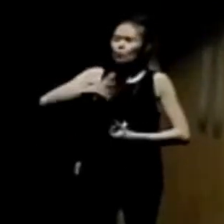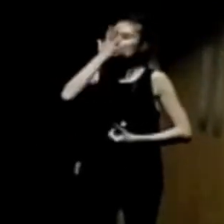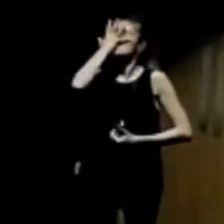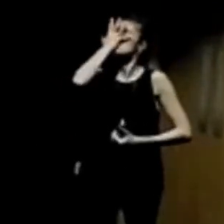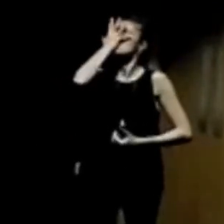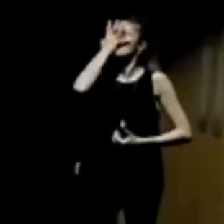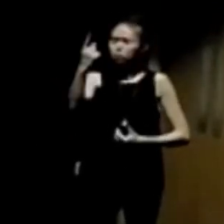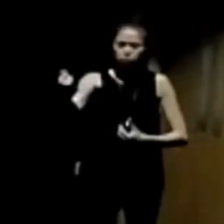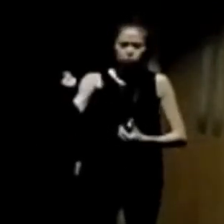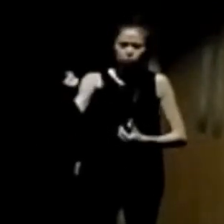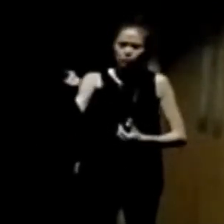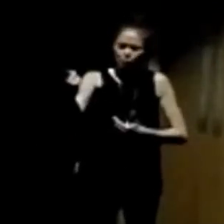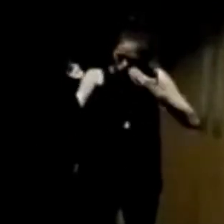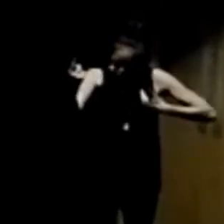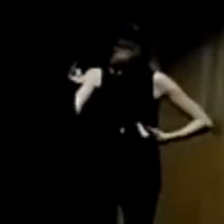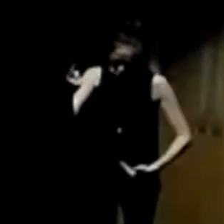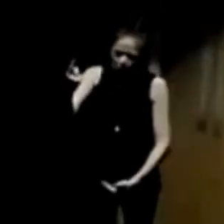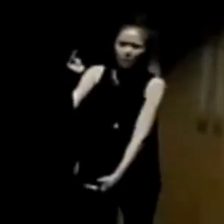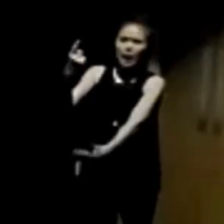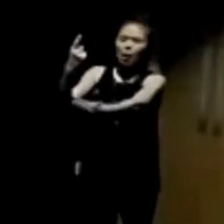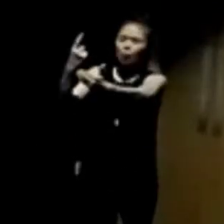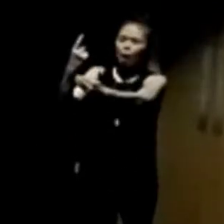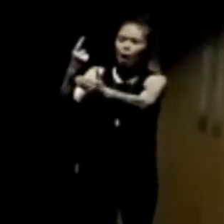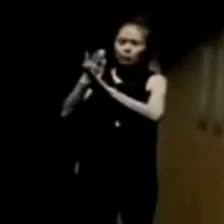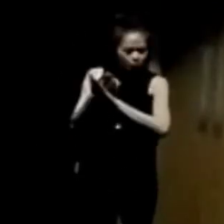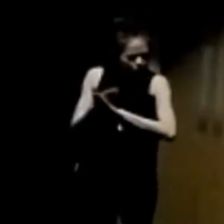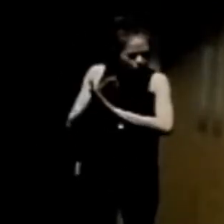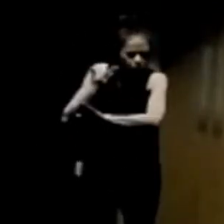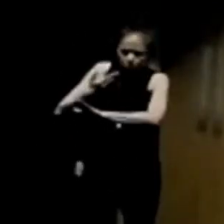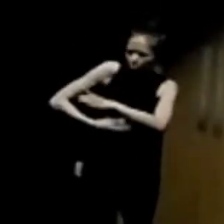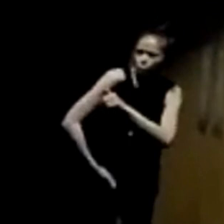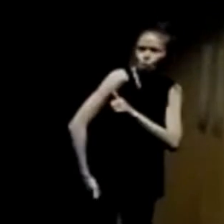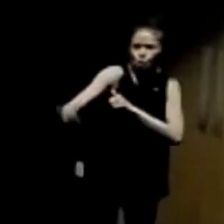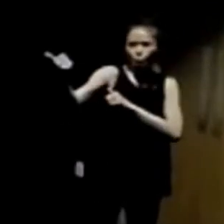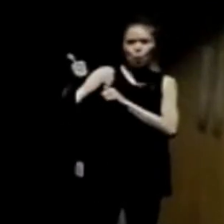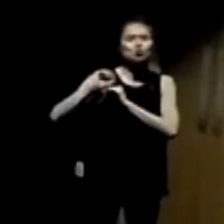Hold thee, from this, for ever. Go to your room.